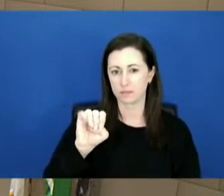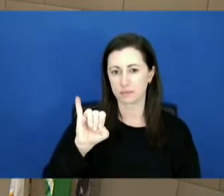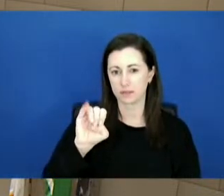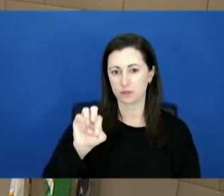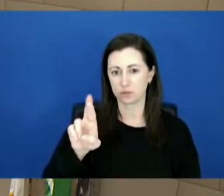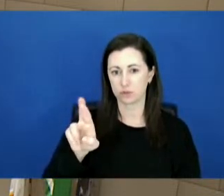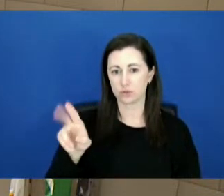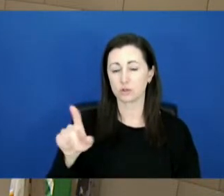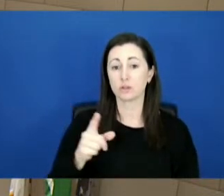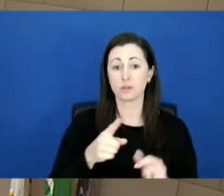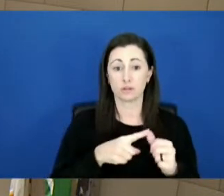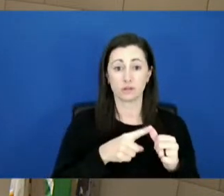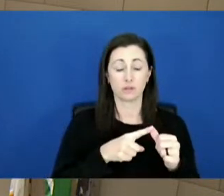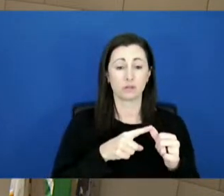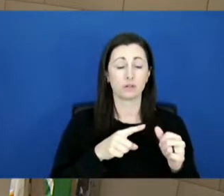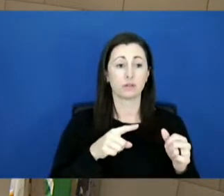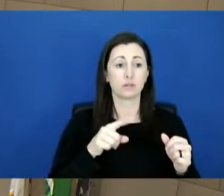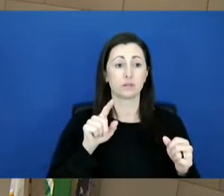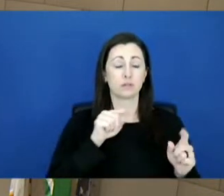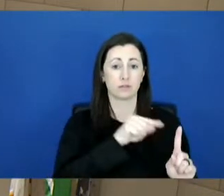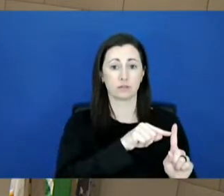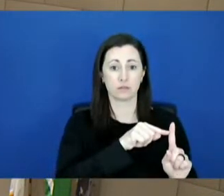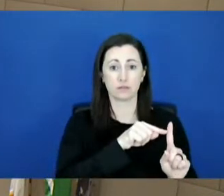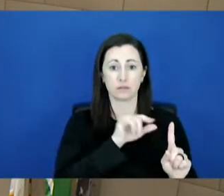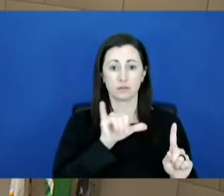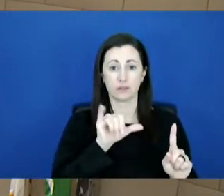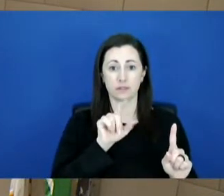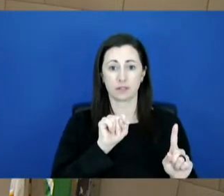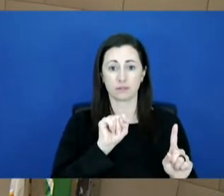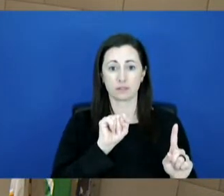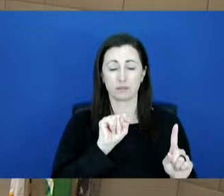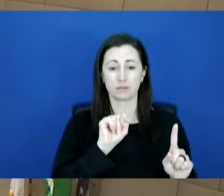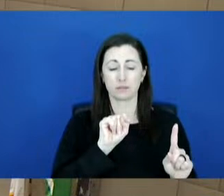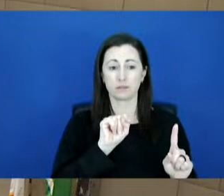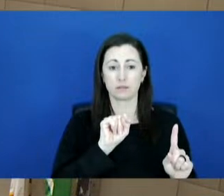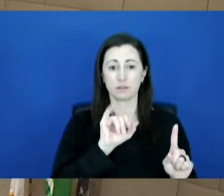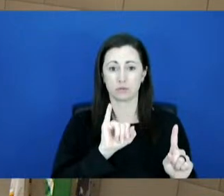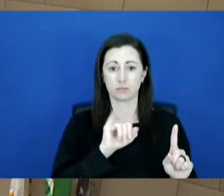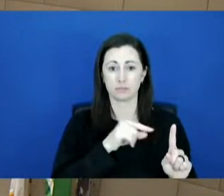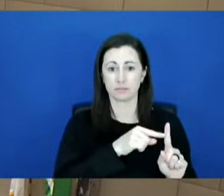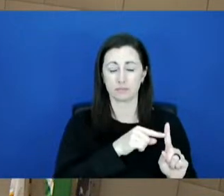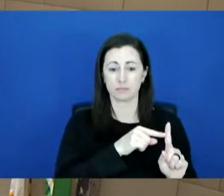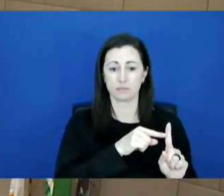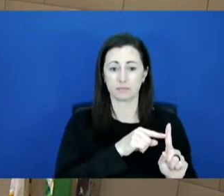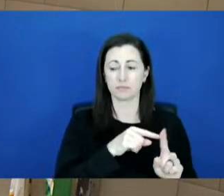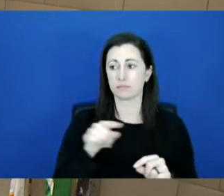THANK YOU. GIVE ME ONE SECOND, COMMISSIONER MEIER. LET ME COME TO COMMISSIONER